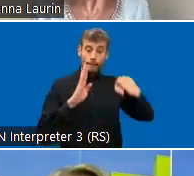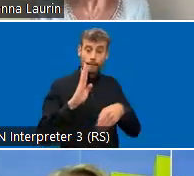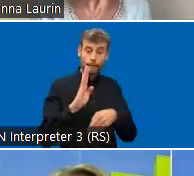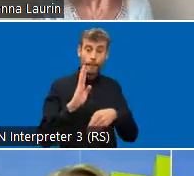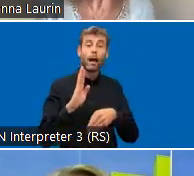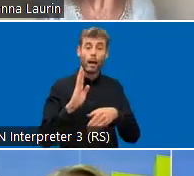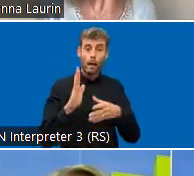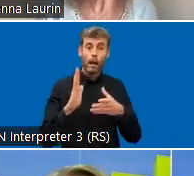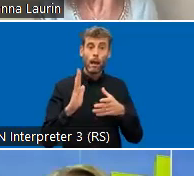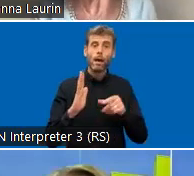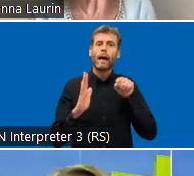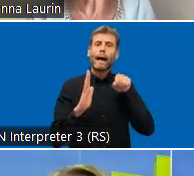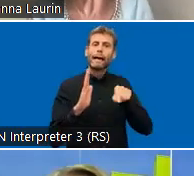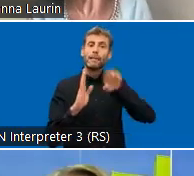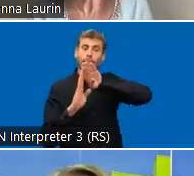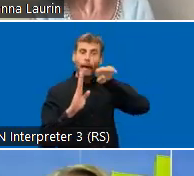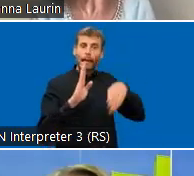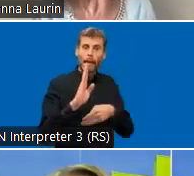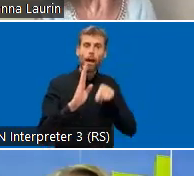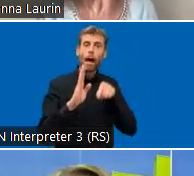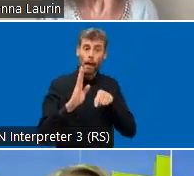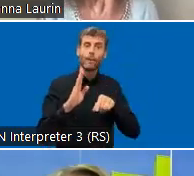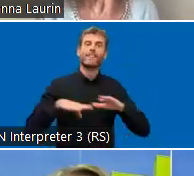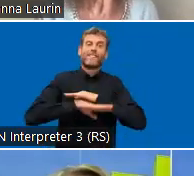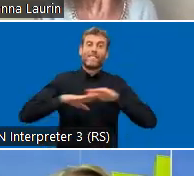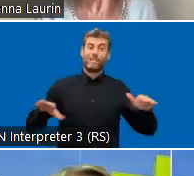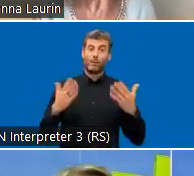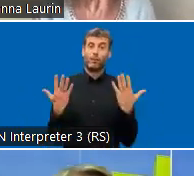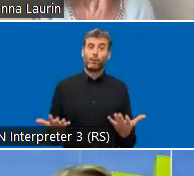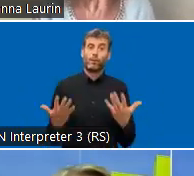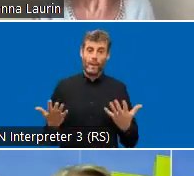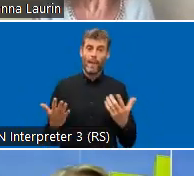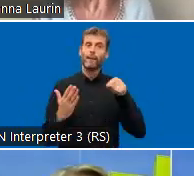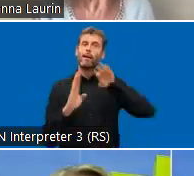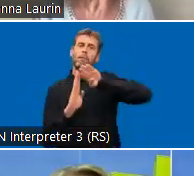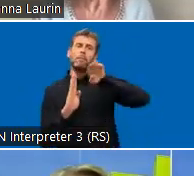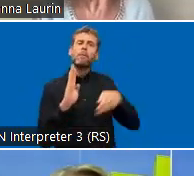have saved the most exciting piece to the end, which is the update from IAAP